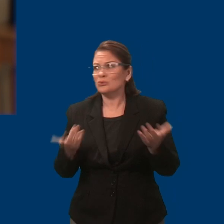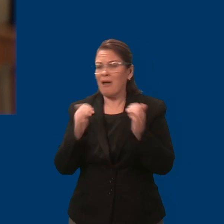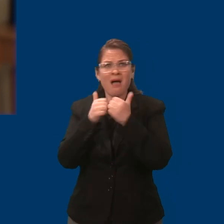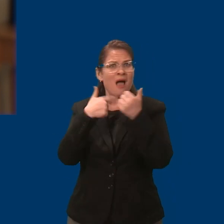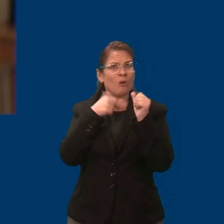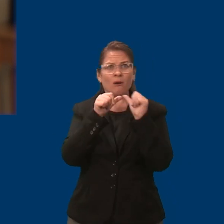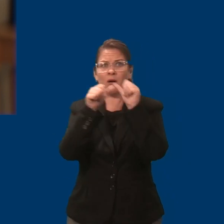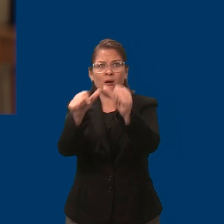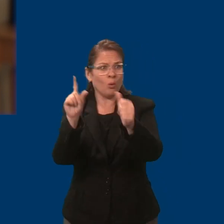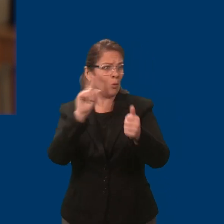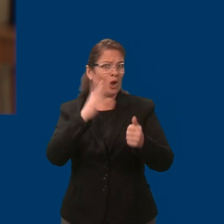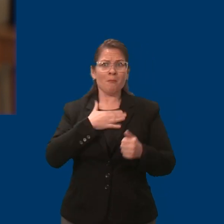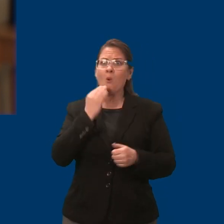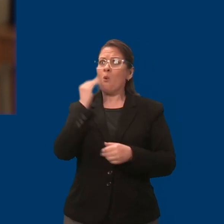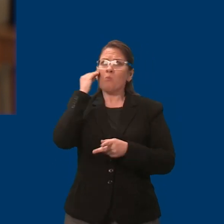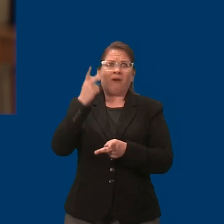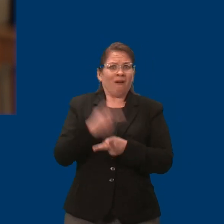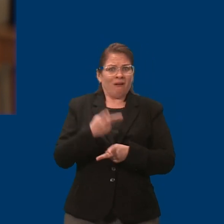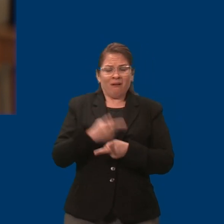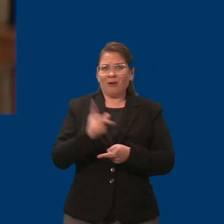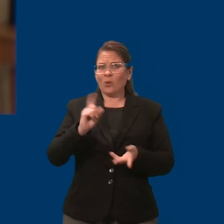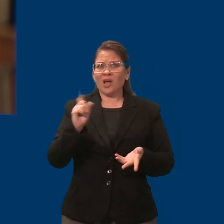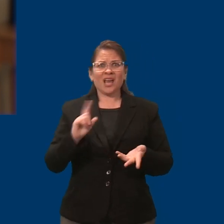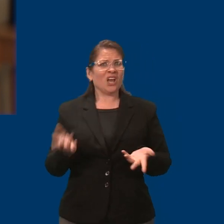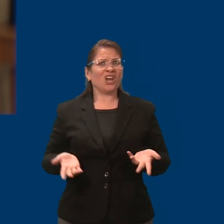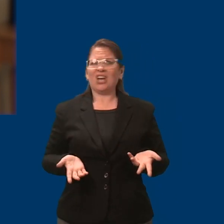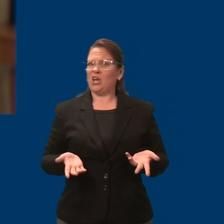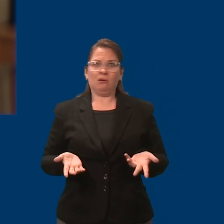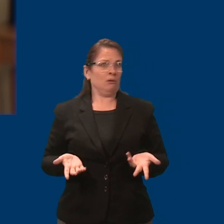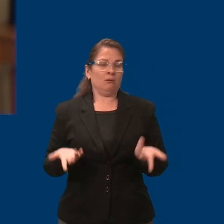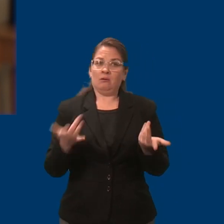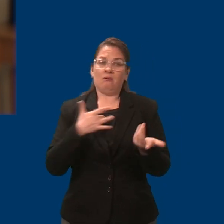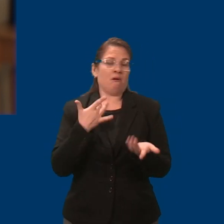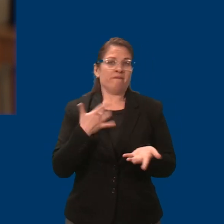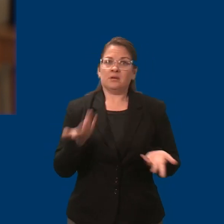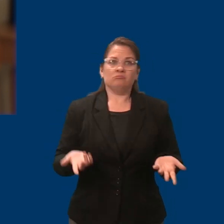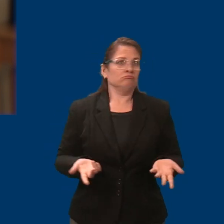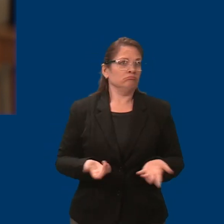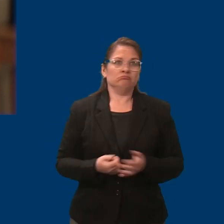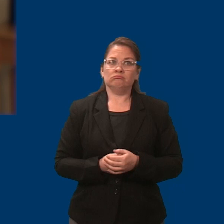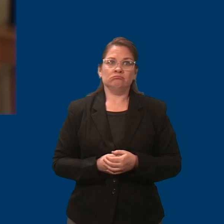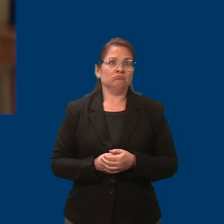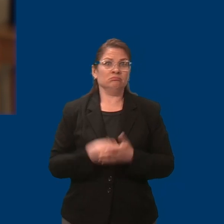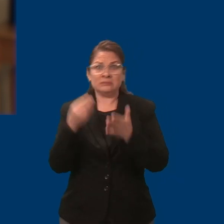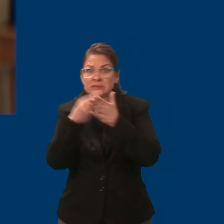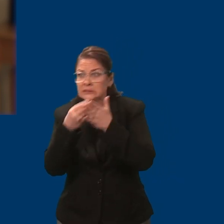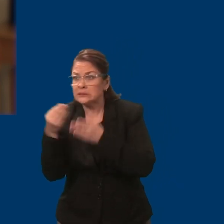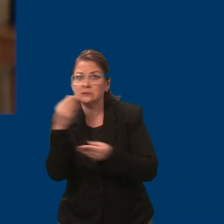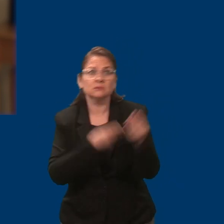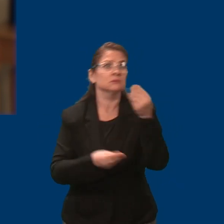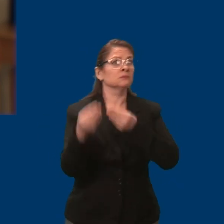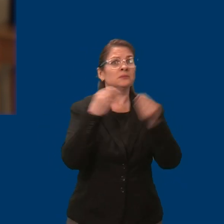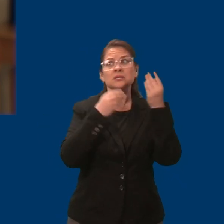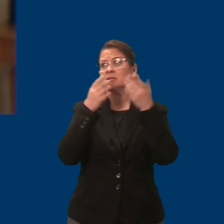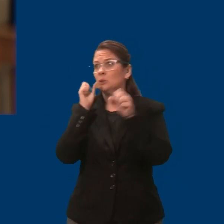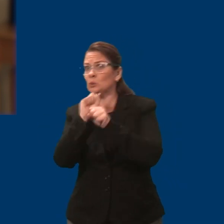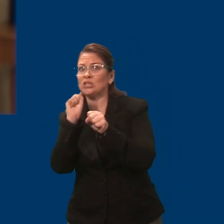and to work, or will I I need to arrange for a living facility? I'm not alone in this concern.